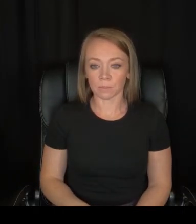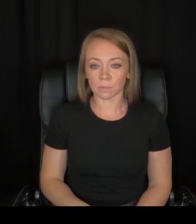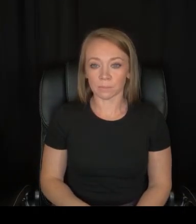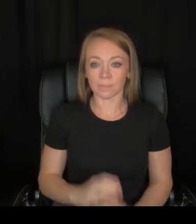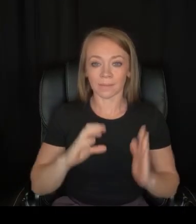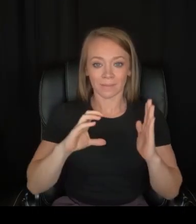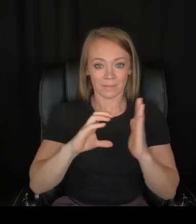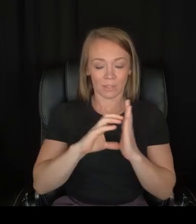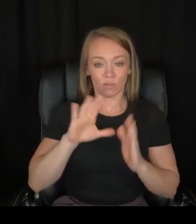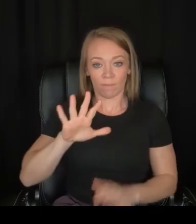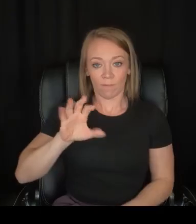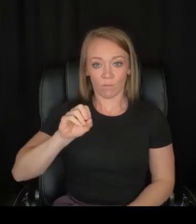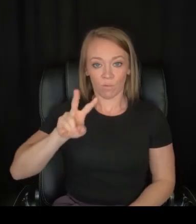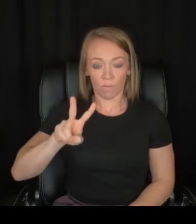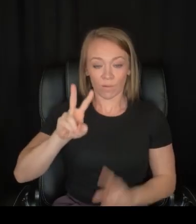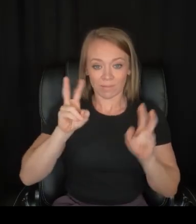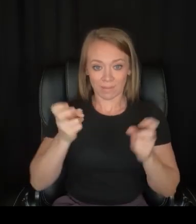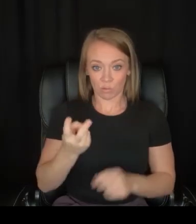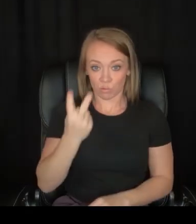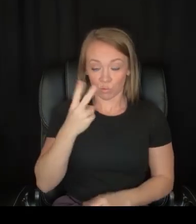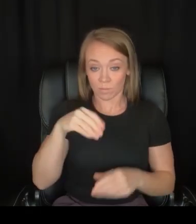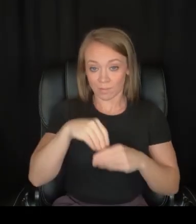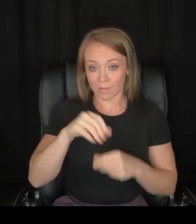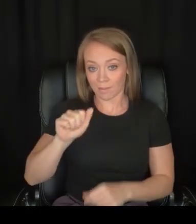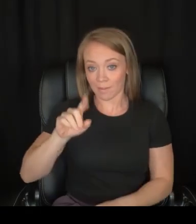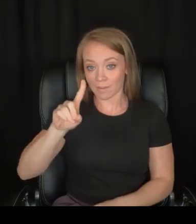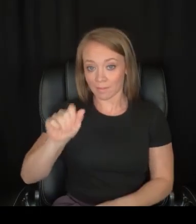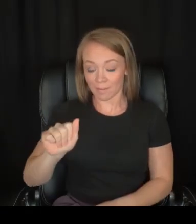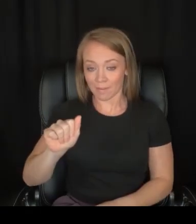Section 504 and Title 2 of the ADA generally prohibits separate